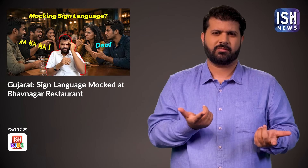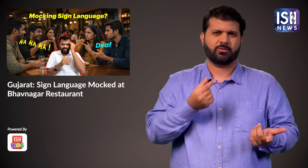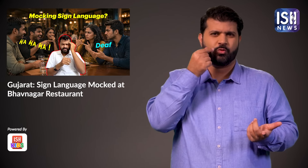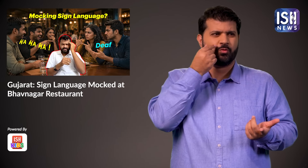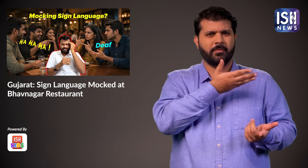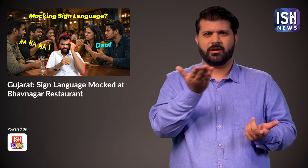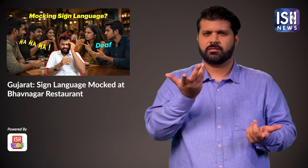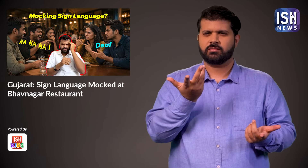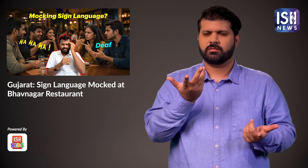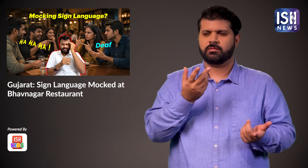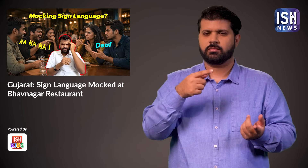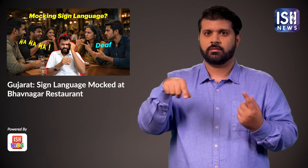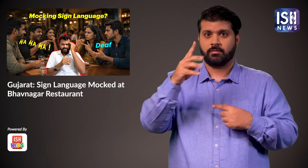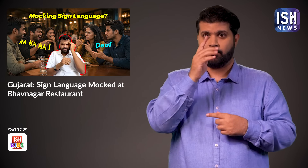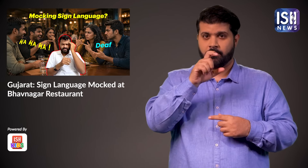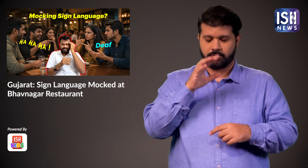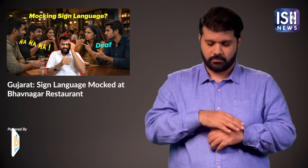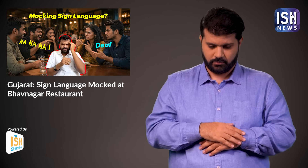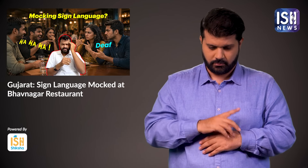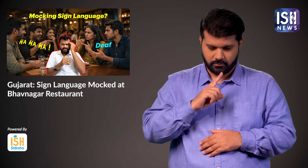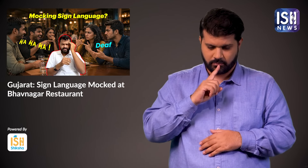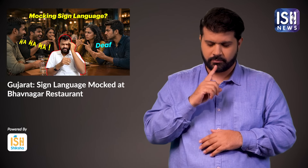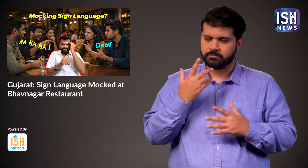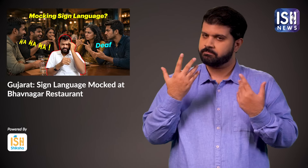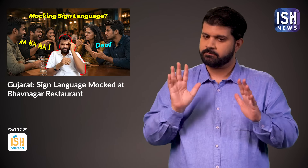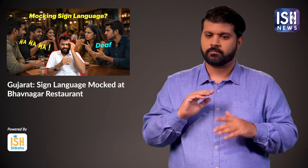Both are human, and all four felt ashamed.